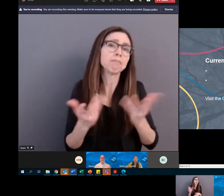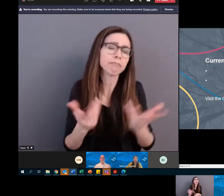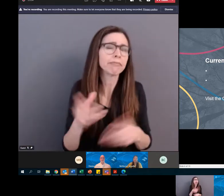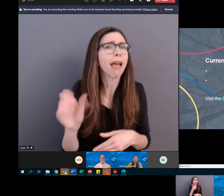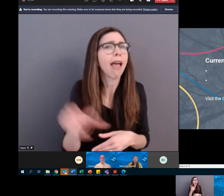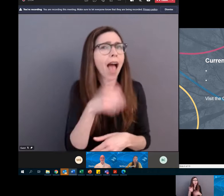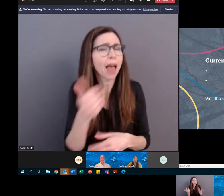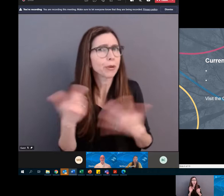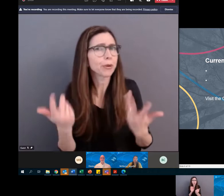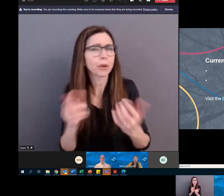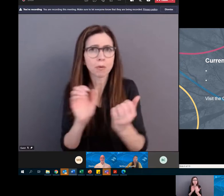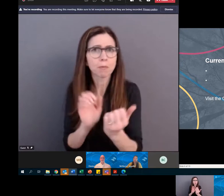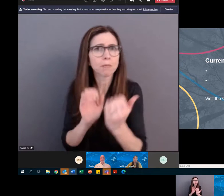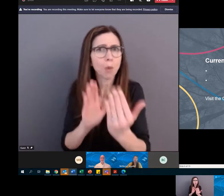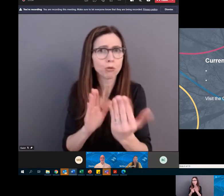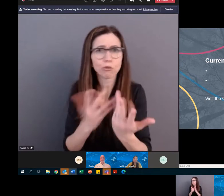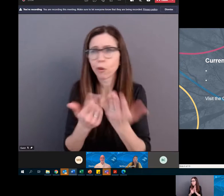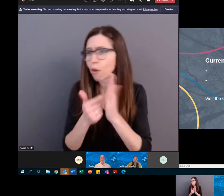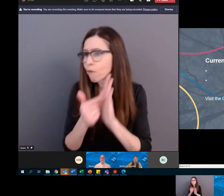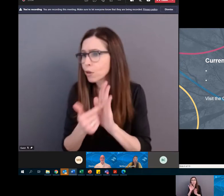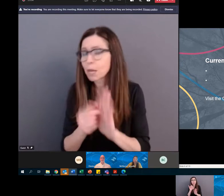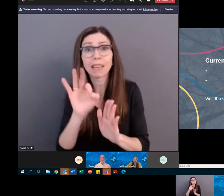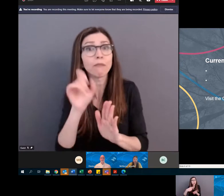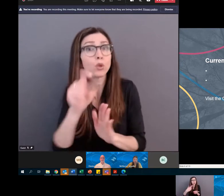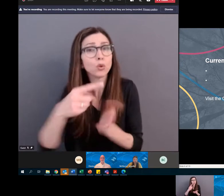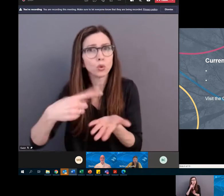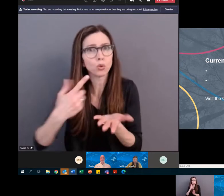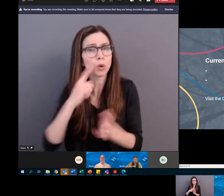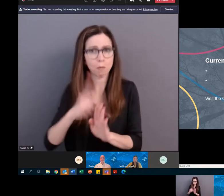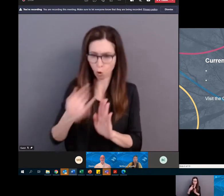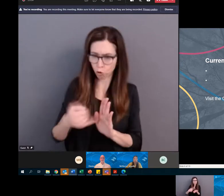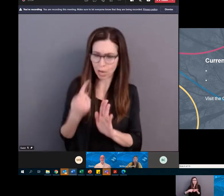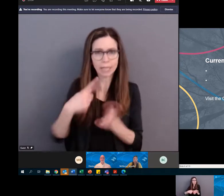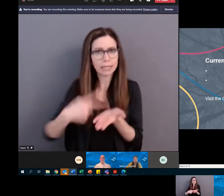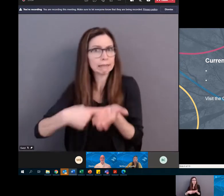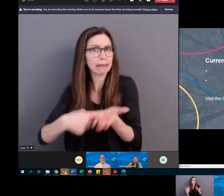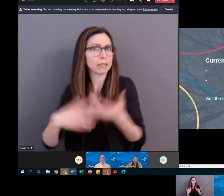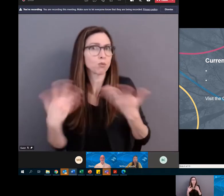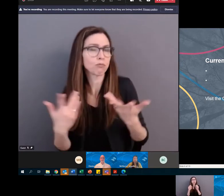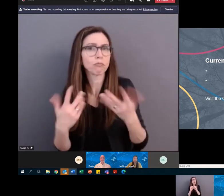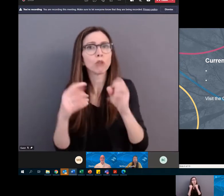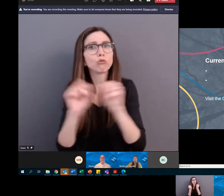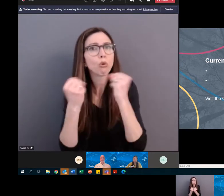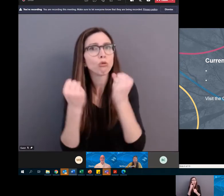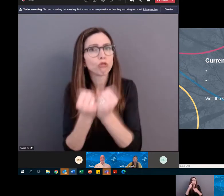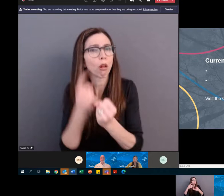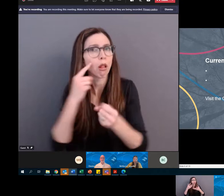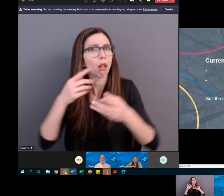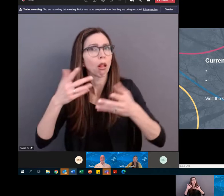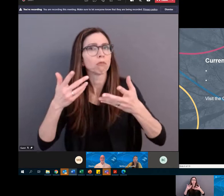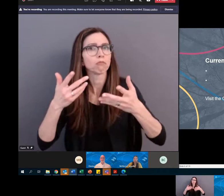for any projects touching on social justice issues of any kind as well, especially if they're not part of your